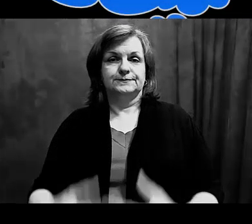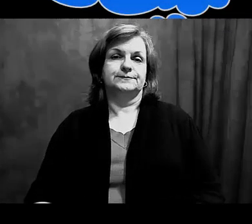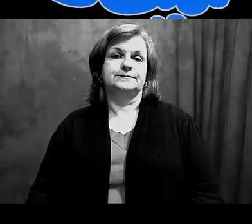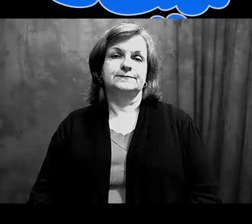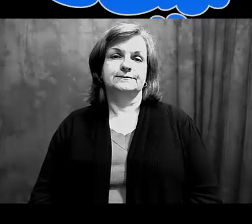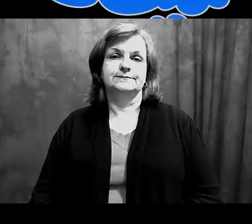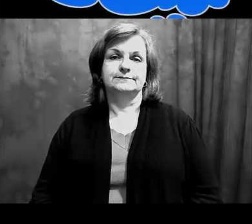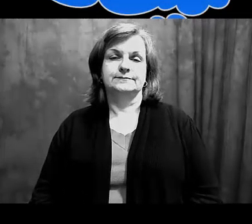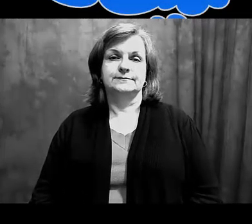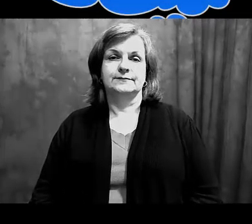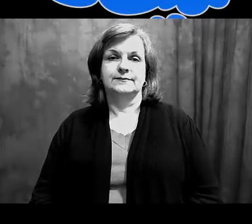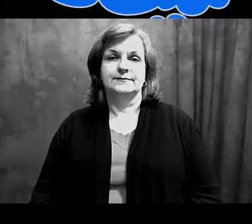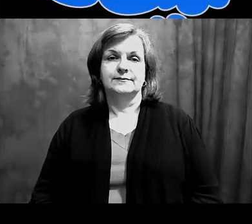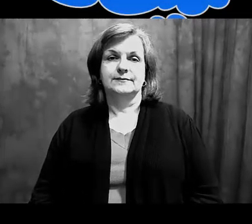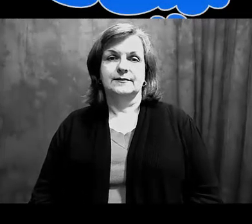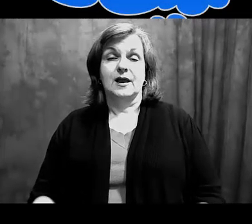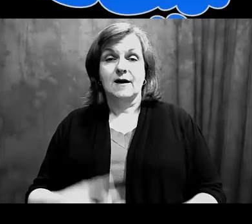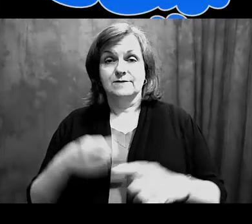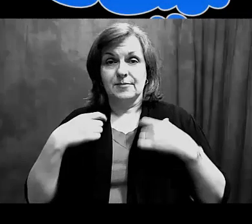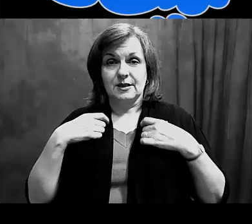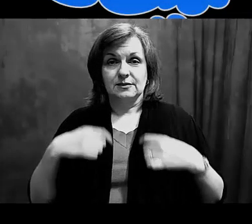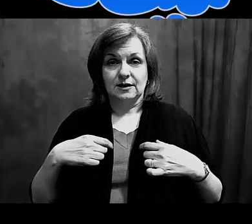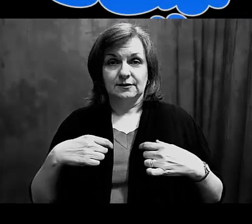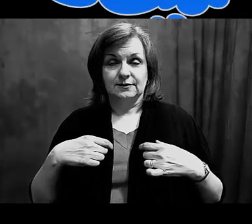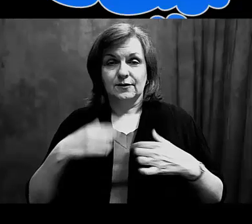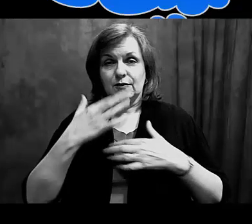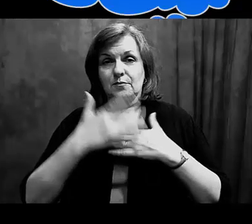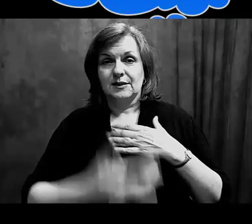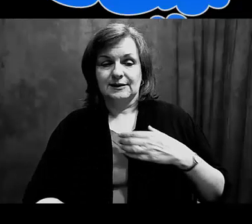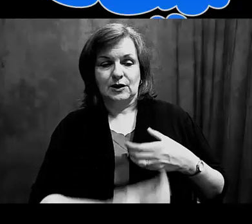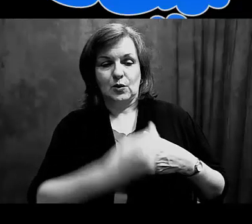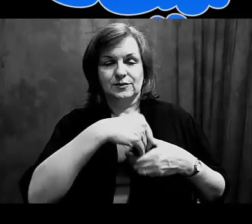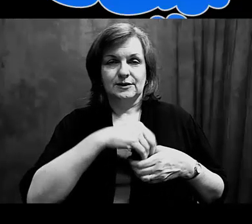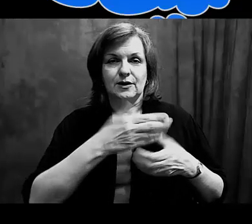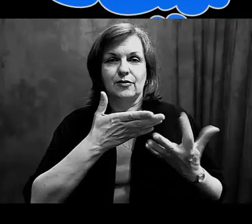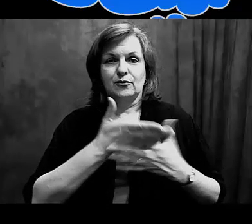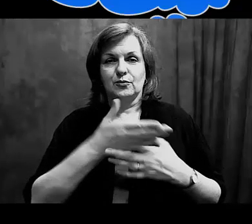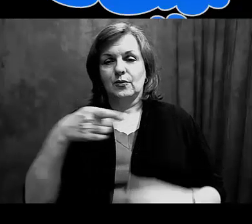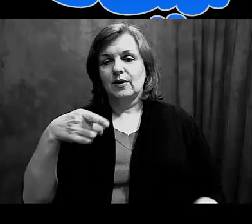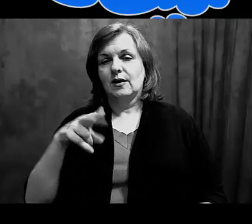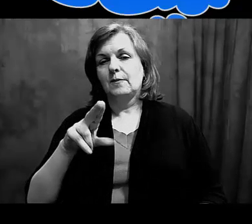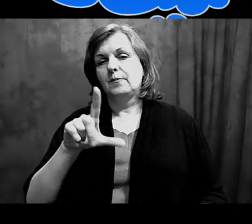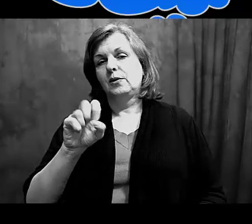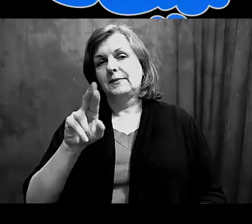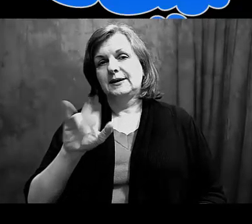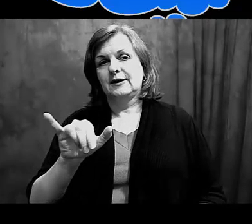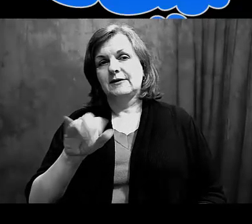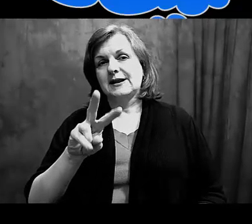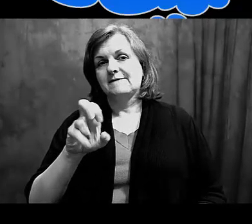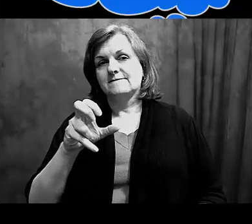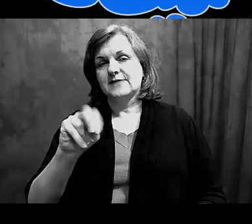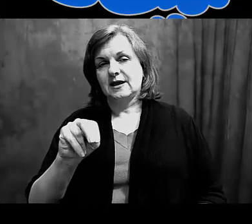artery is away remember so this is going to send blood from the heart to the lungs